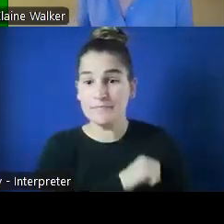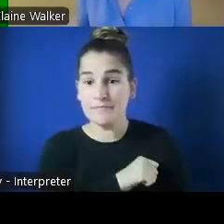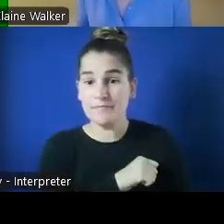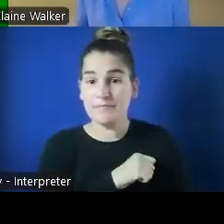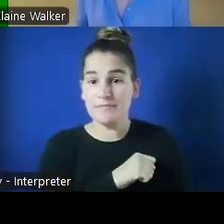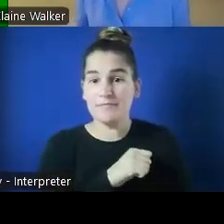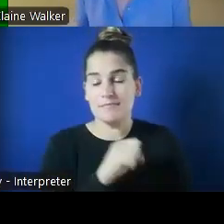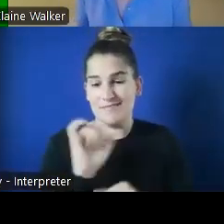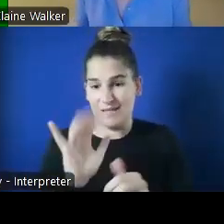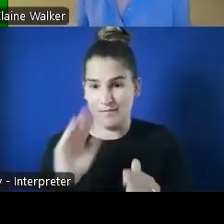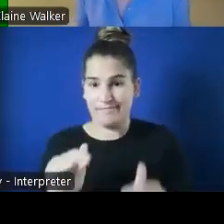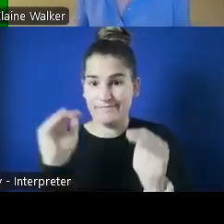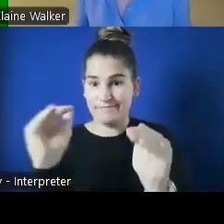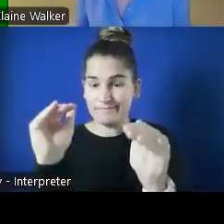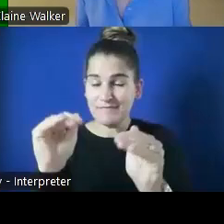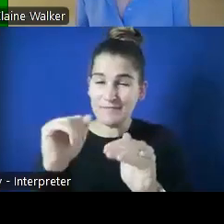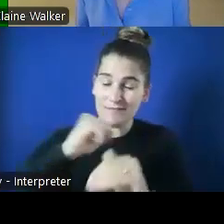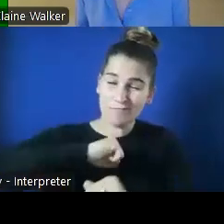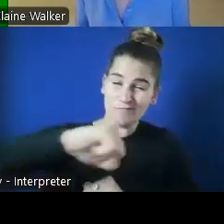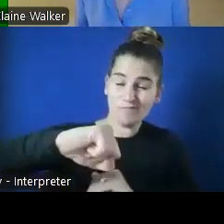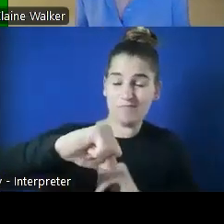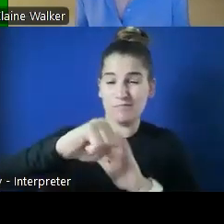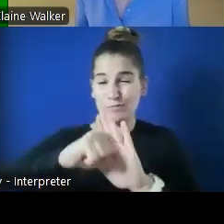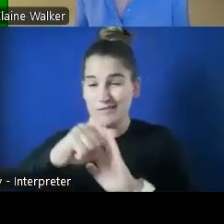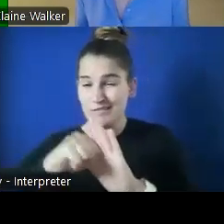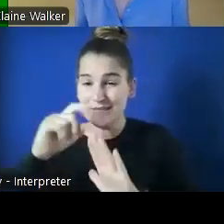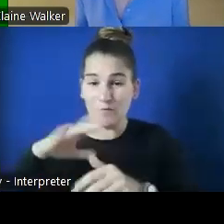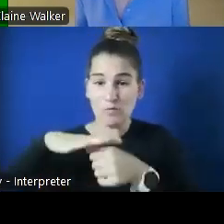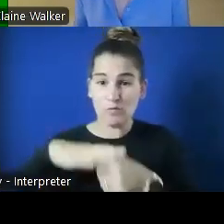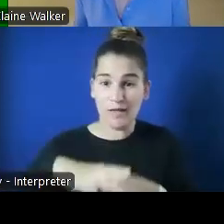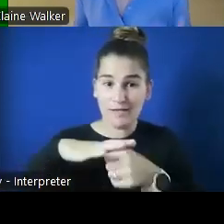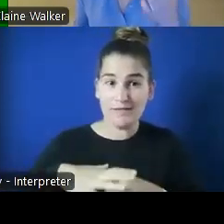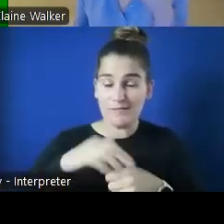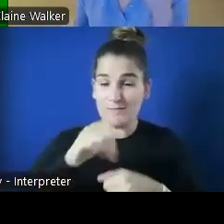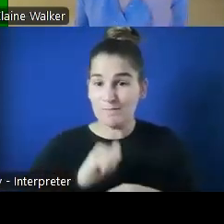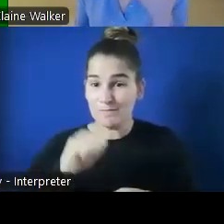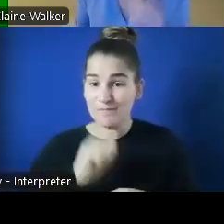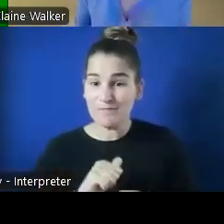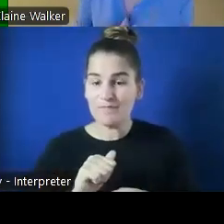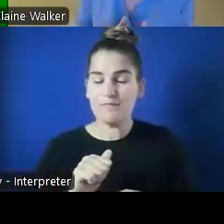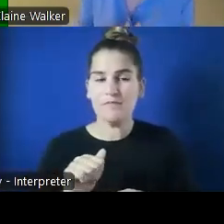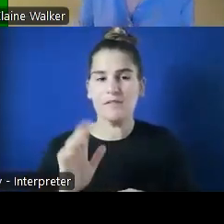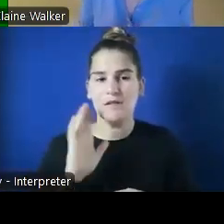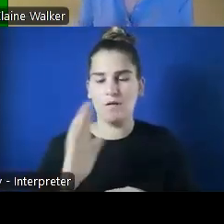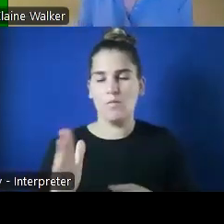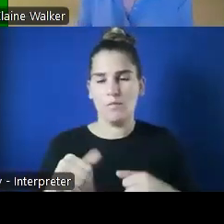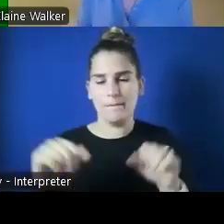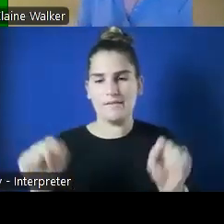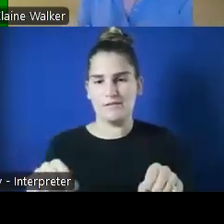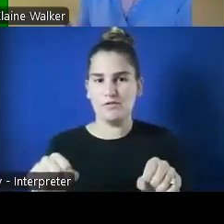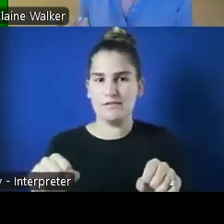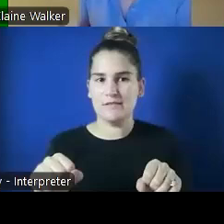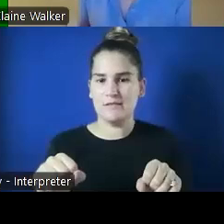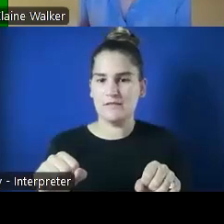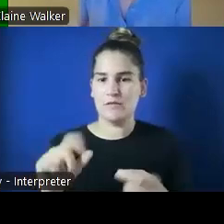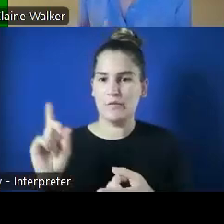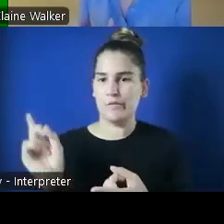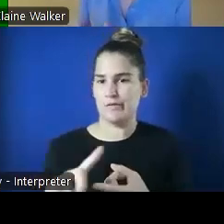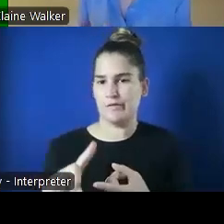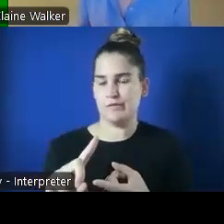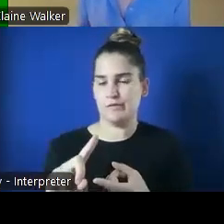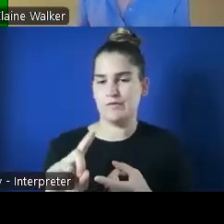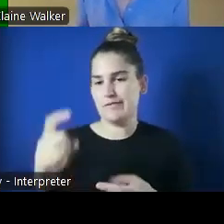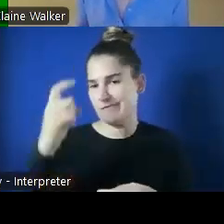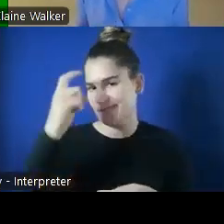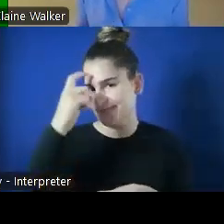enhanced resilience and stress coping uh has the potential to reduce some of the neurobiological